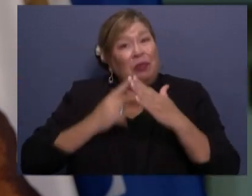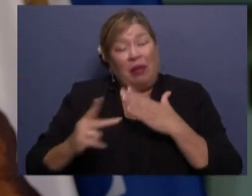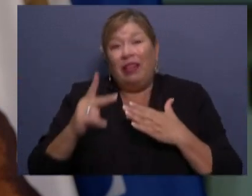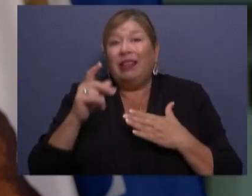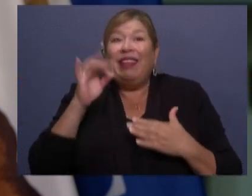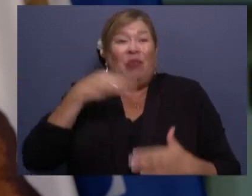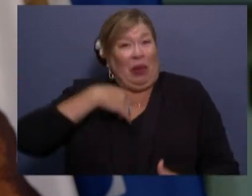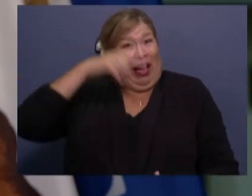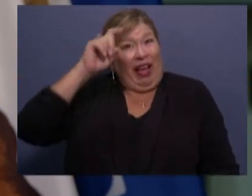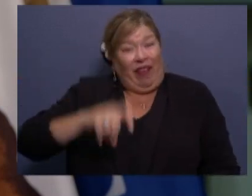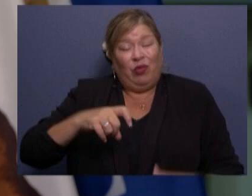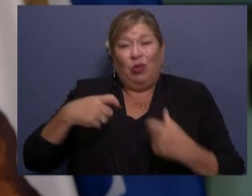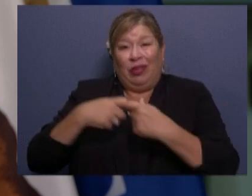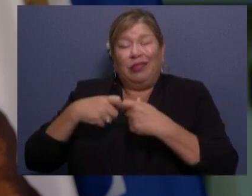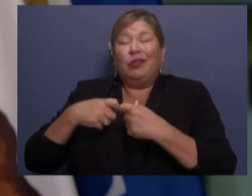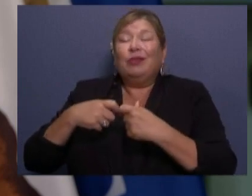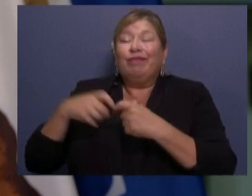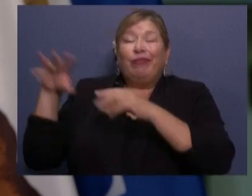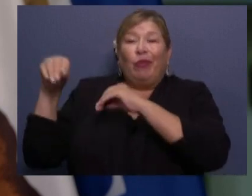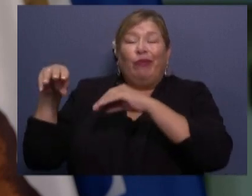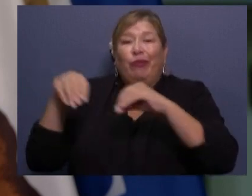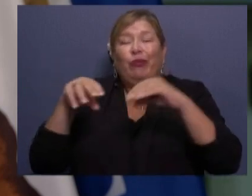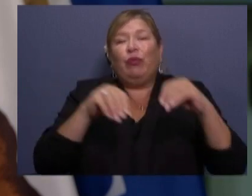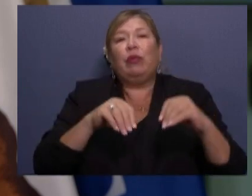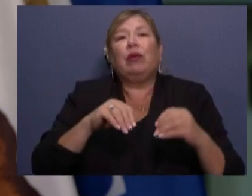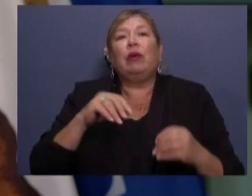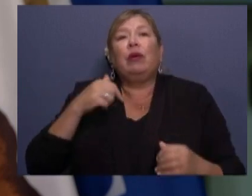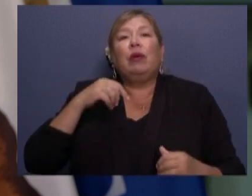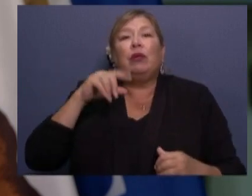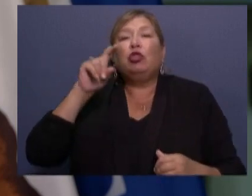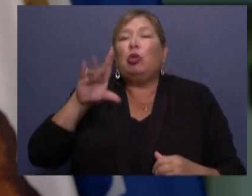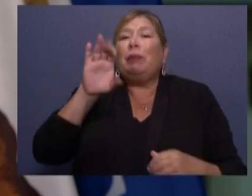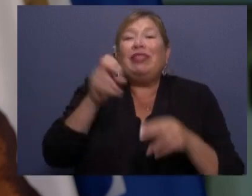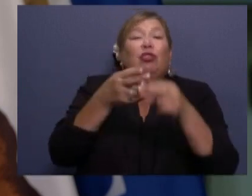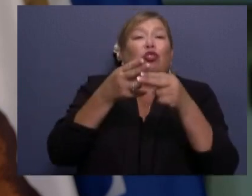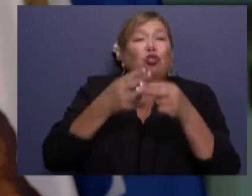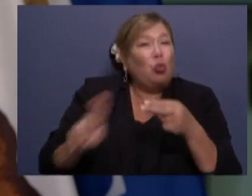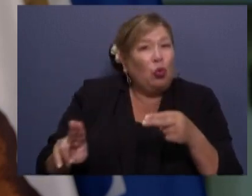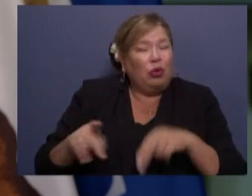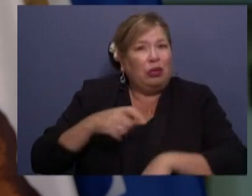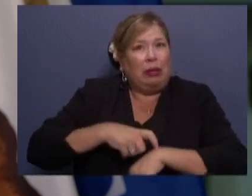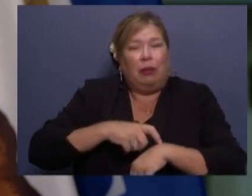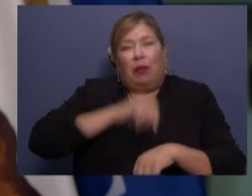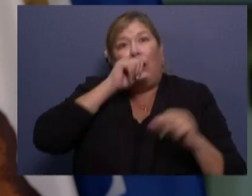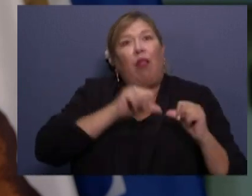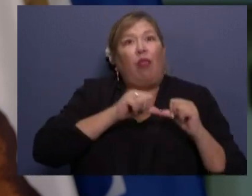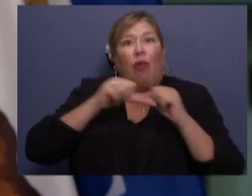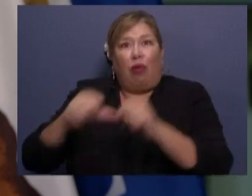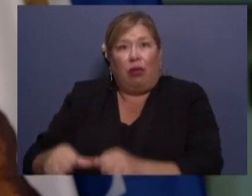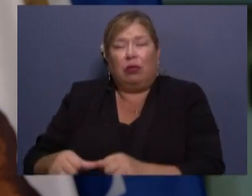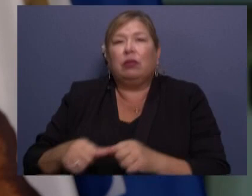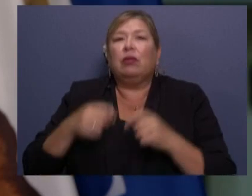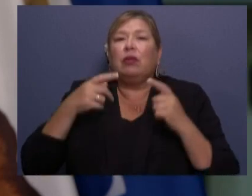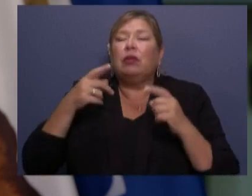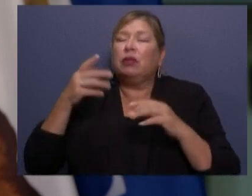we possibly can not to is that they would likely be of relatively shorter duration as we move through the evening and eventually.